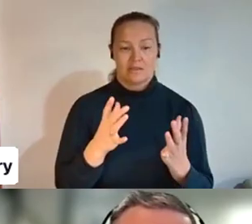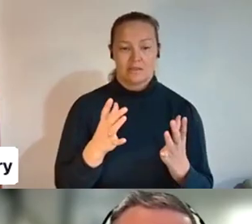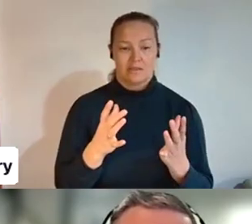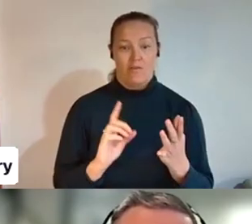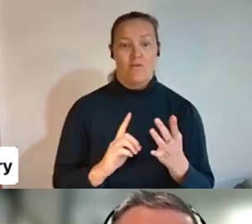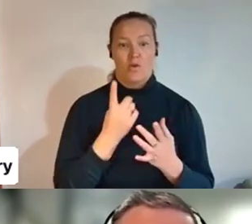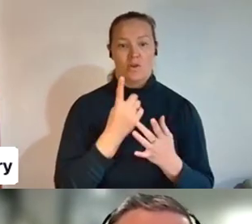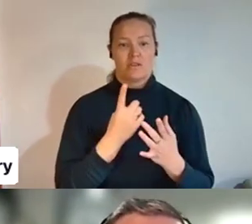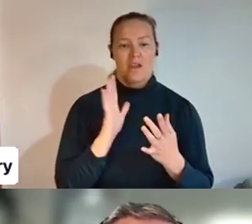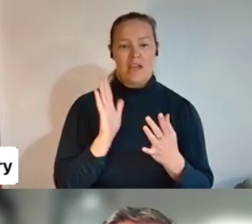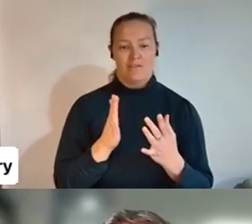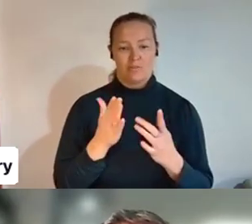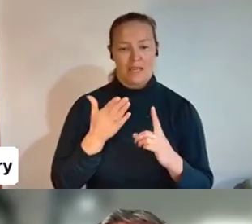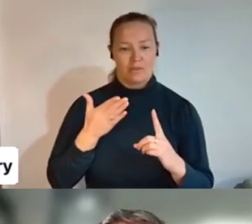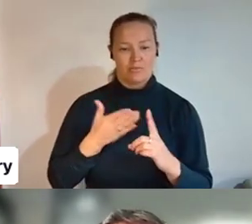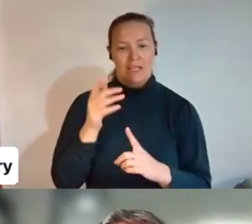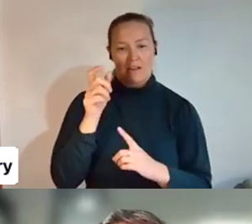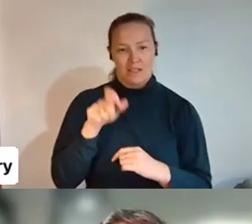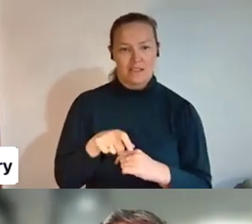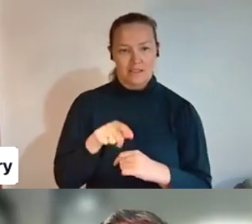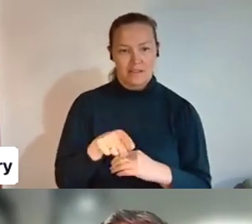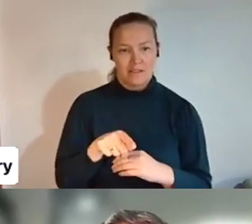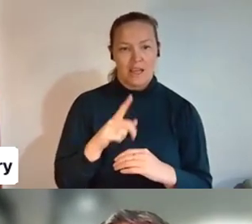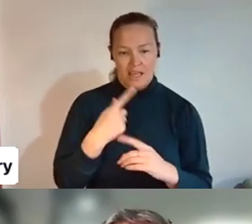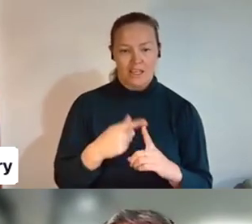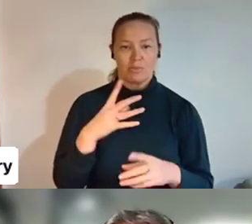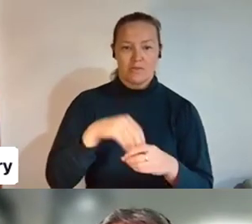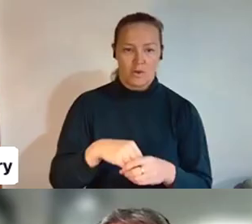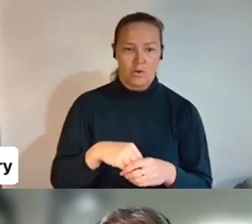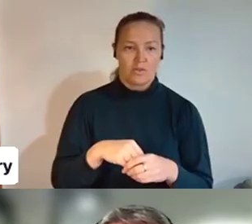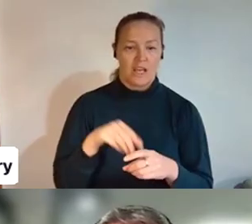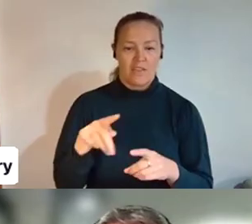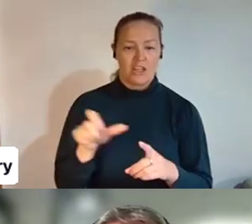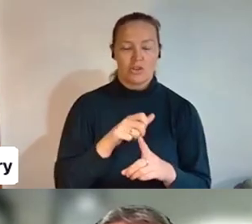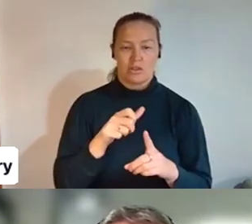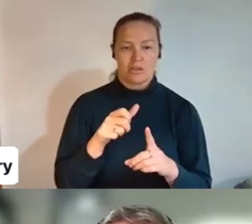and to be able to show up, and that should not discriminate whether you're doing that digitally,